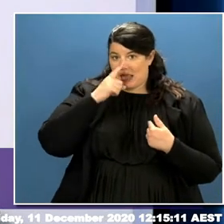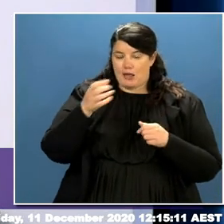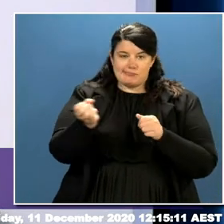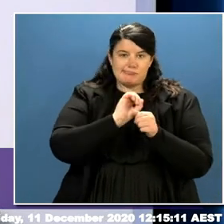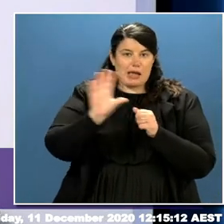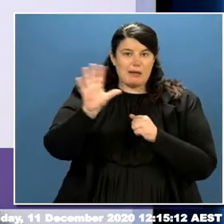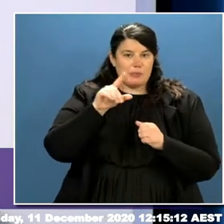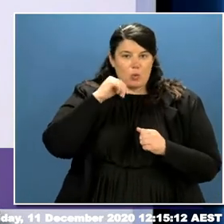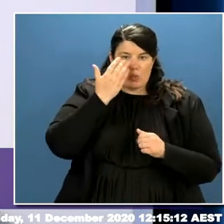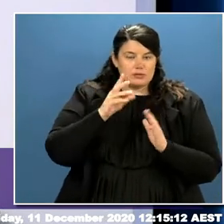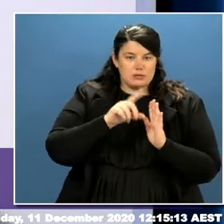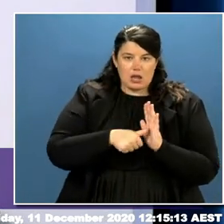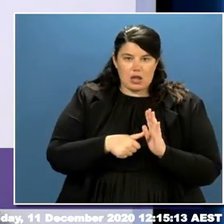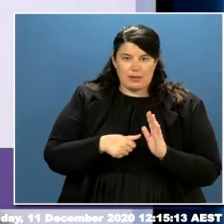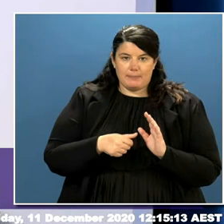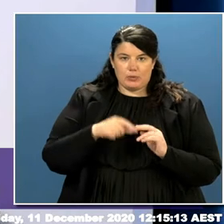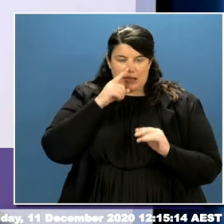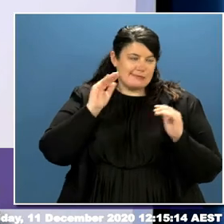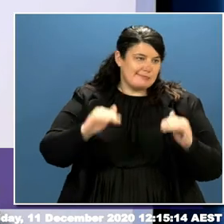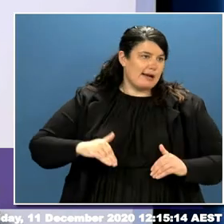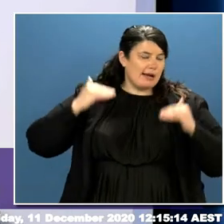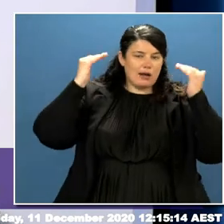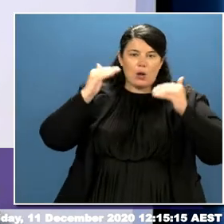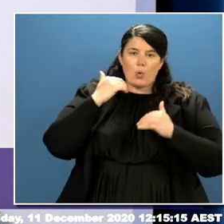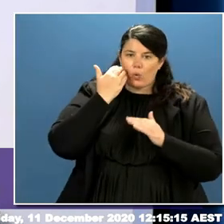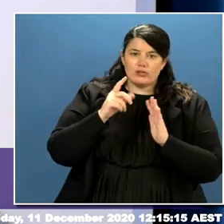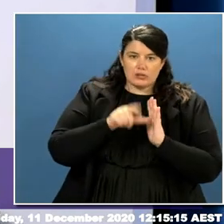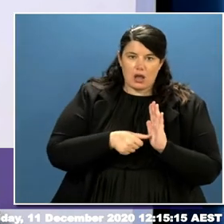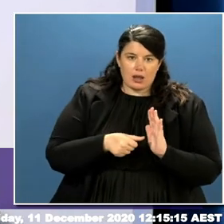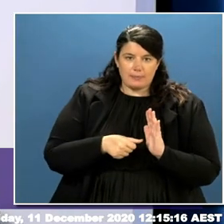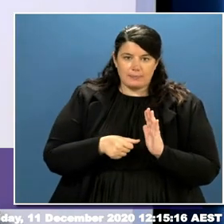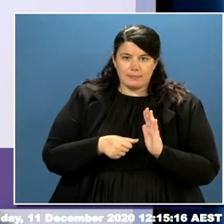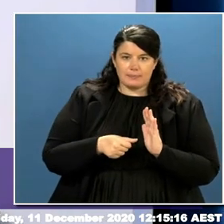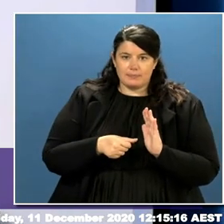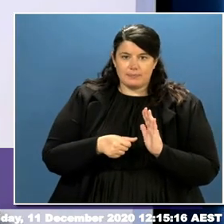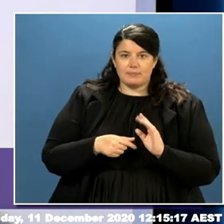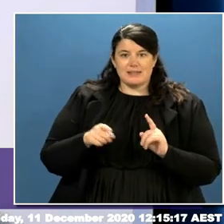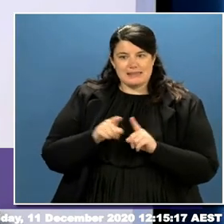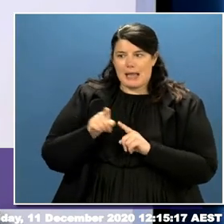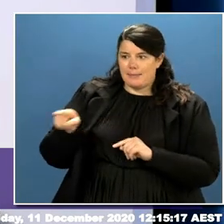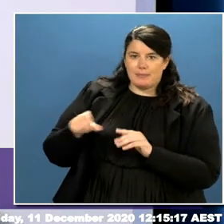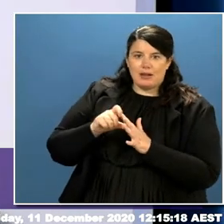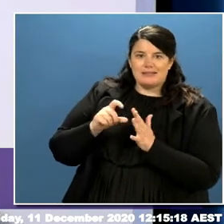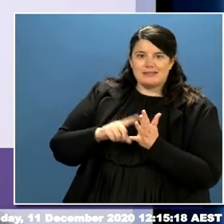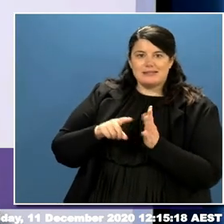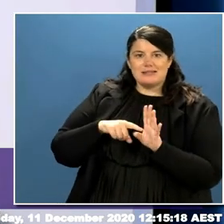can't all be able to achieve at the level that Dylan has achieved.